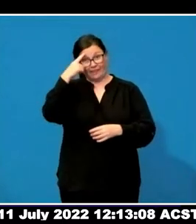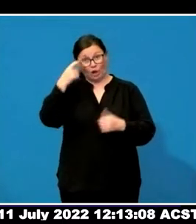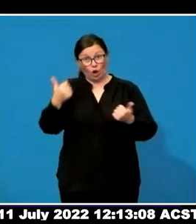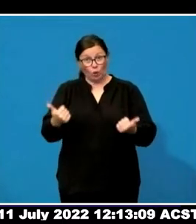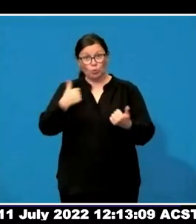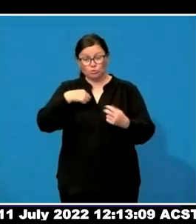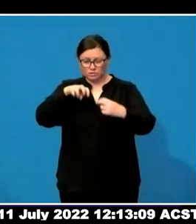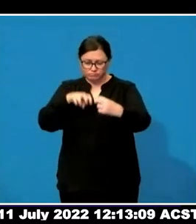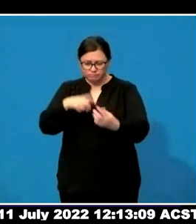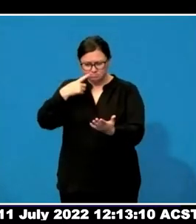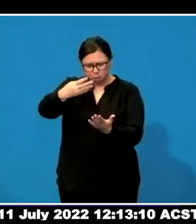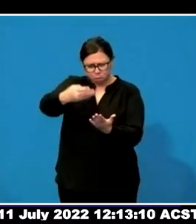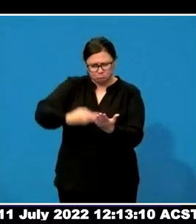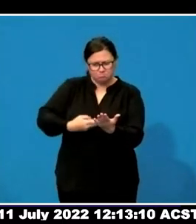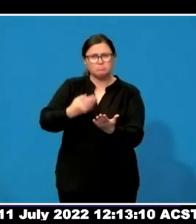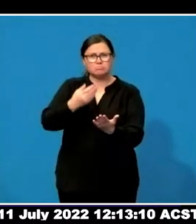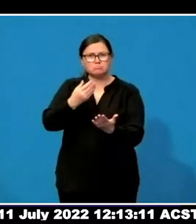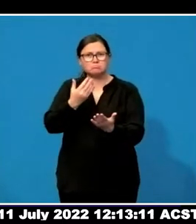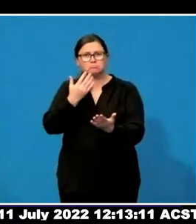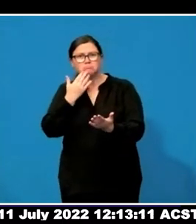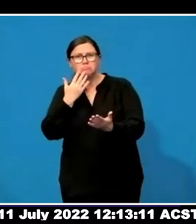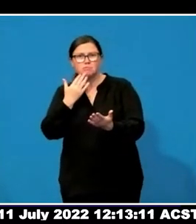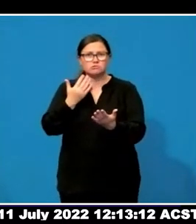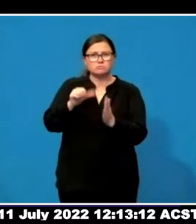Yeah. MS TARRAGO: What about now? Do you know how much is in your plan?